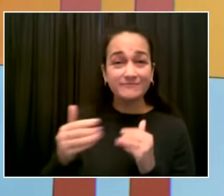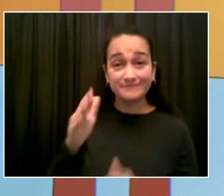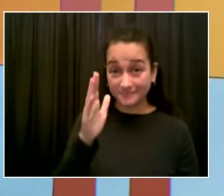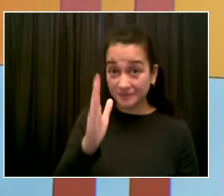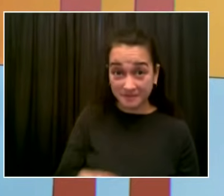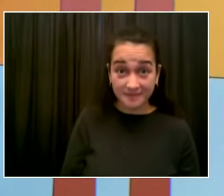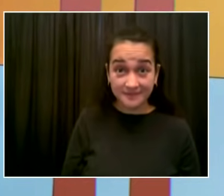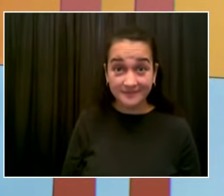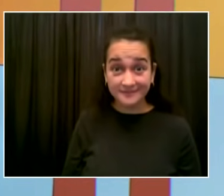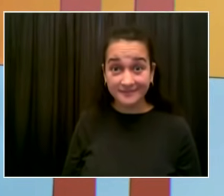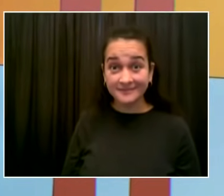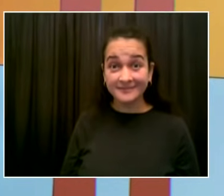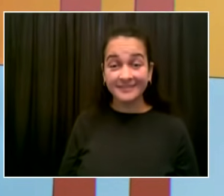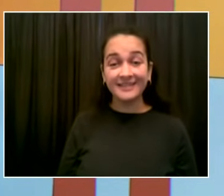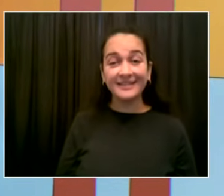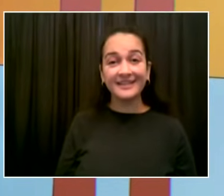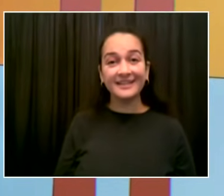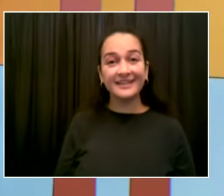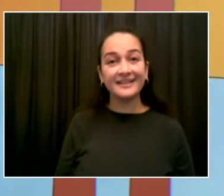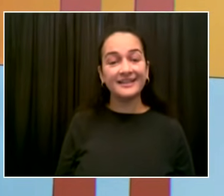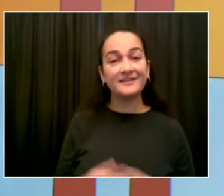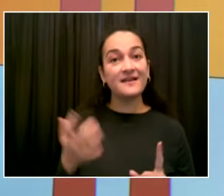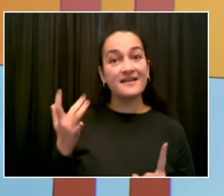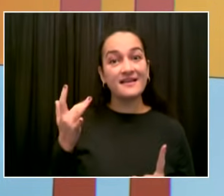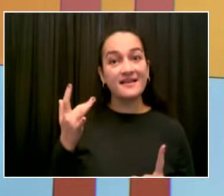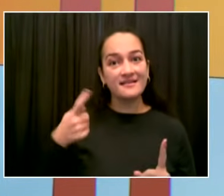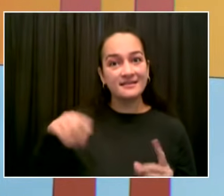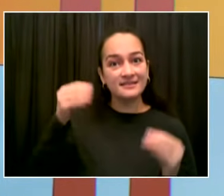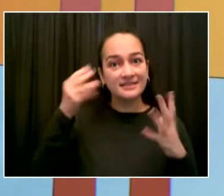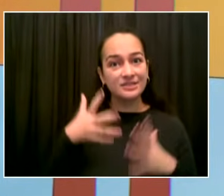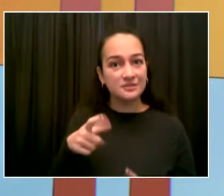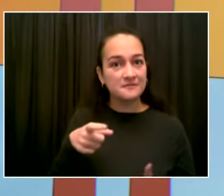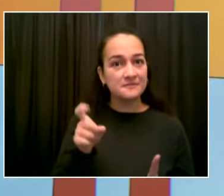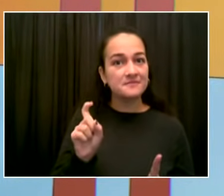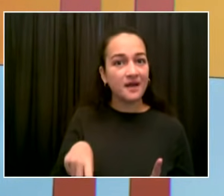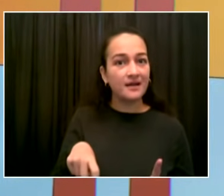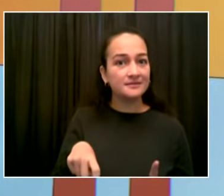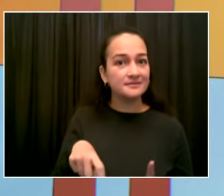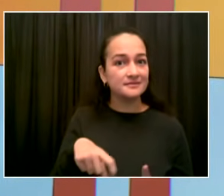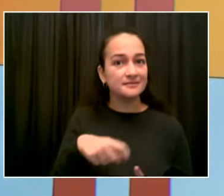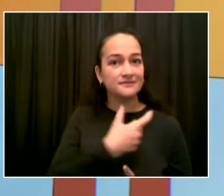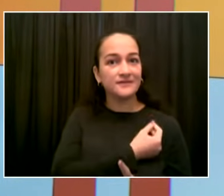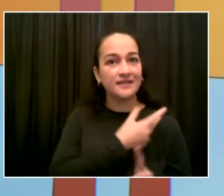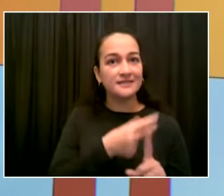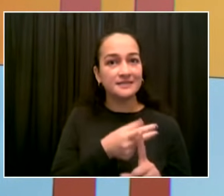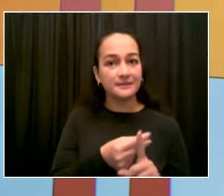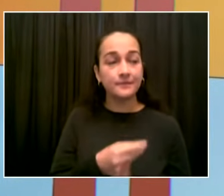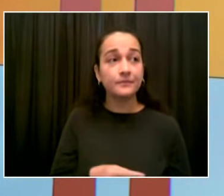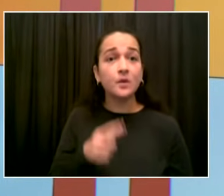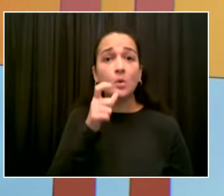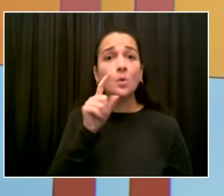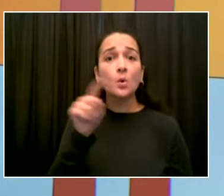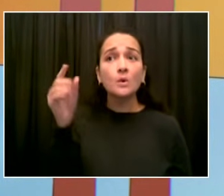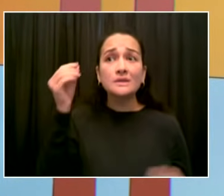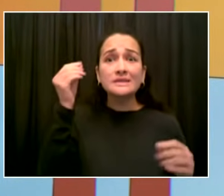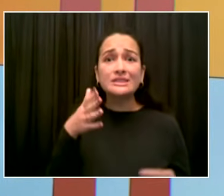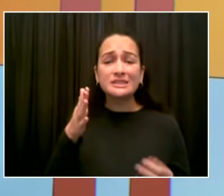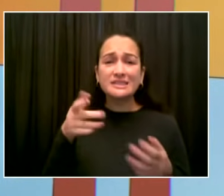NUMBERS WE'RE RECEIVING, THE FACT THAT WE'RE SEEING RELATIVELY FEW REQUESTS FOR ANY KIND OF RELIGIOUS OR